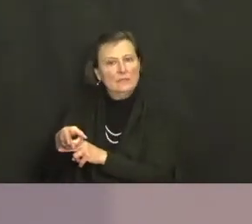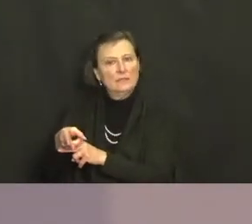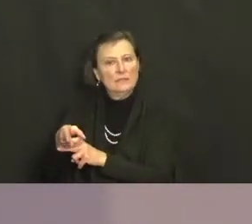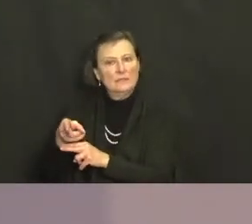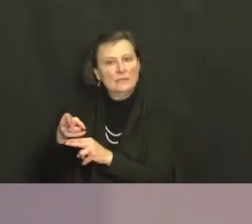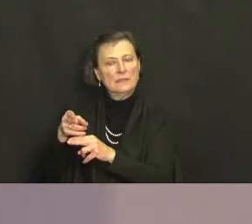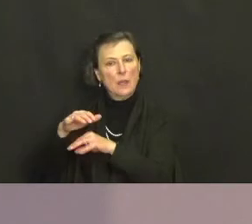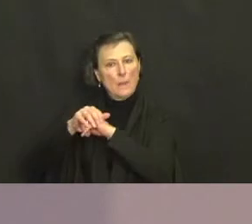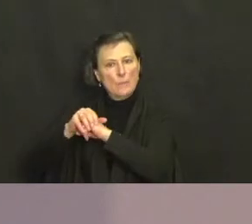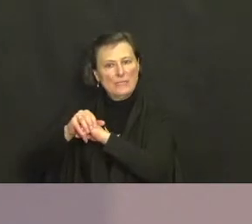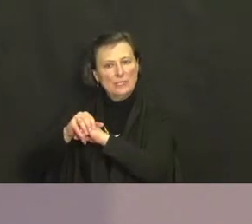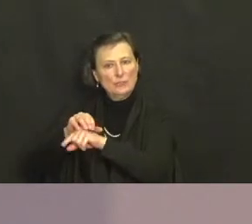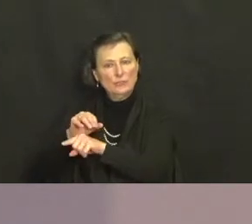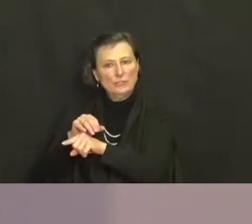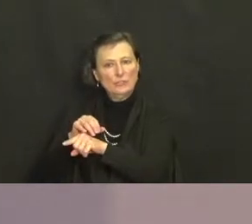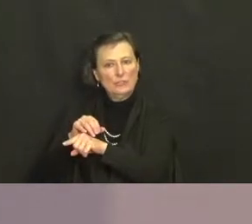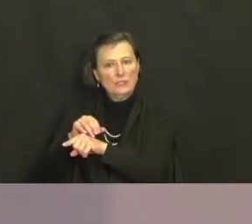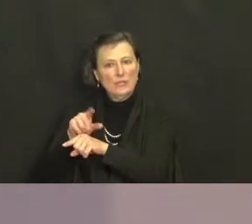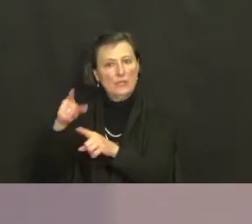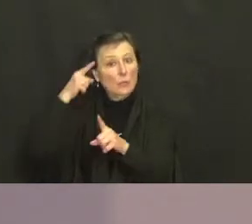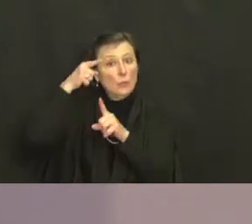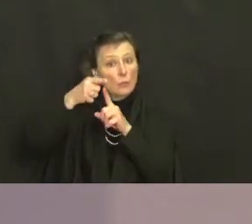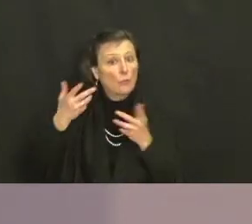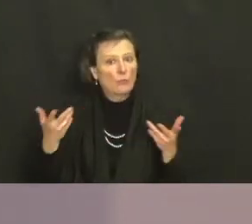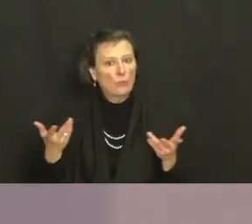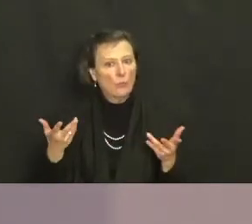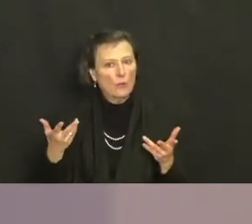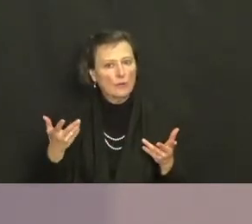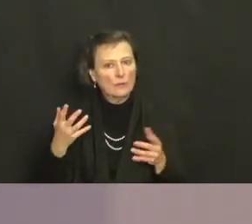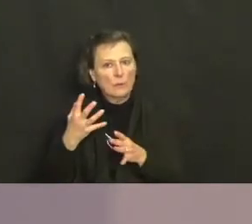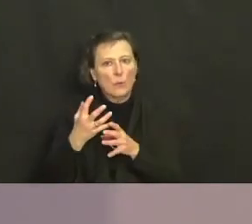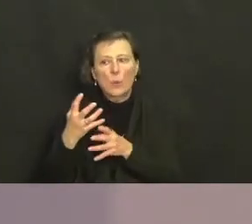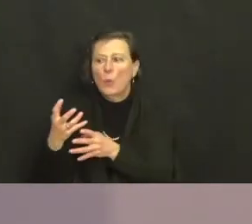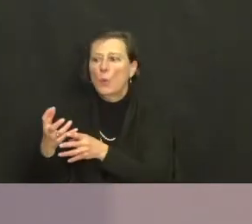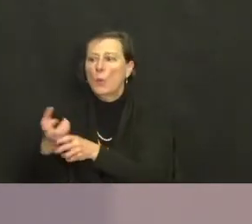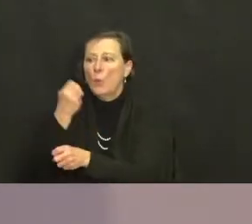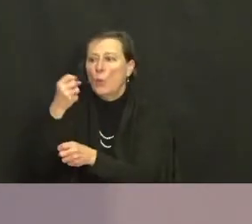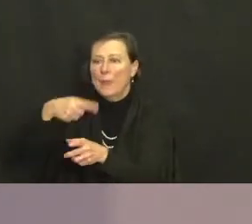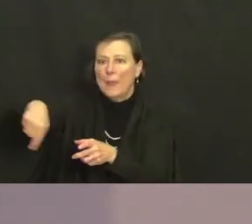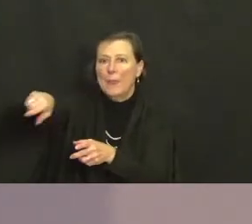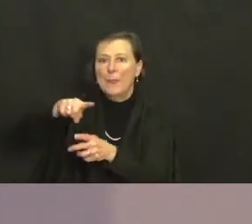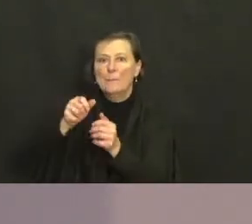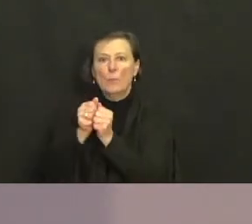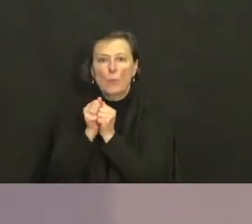The goal of his campaign was to win them over by love.